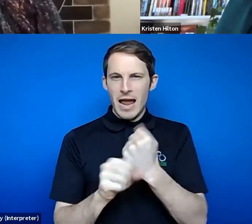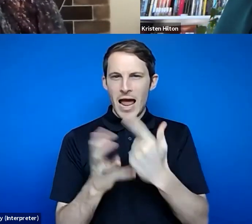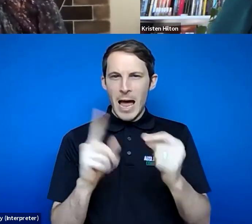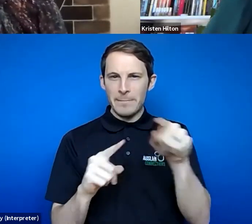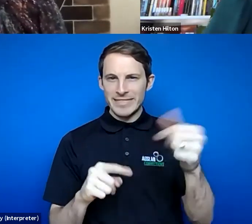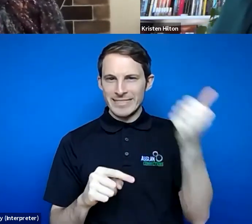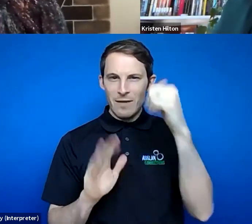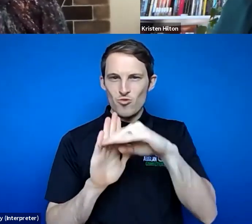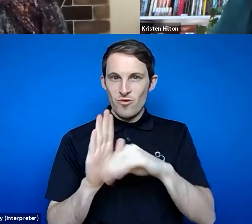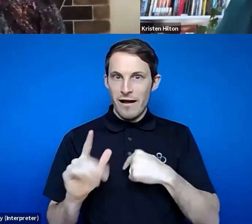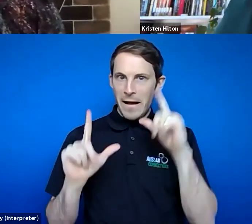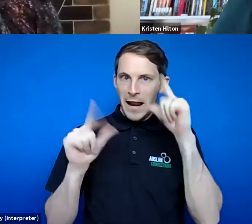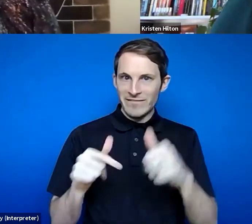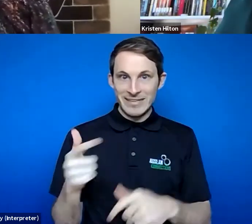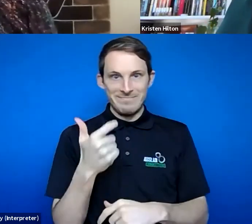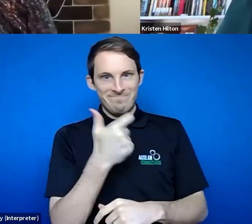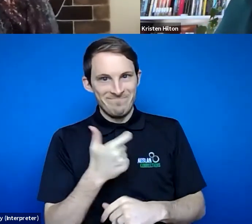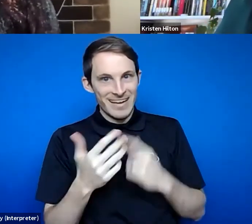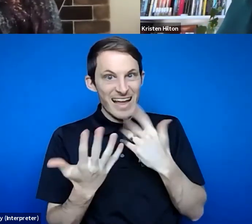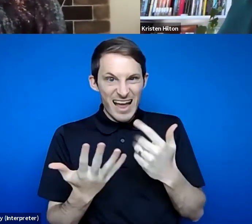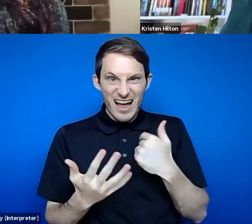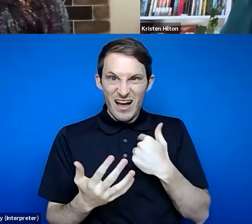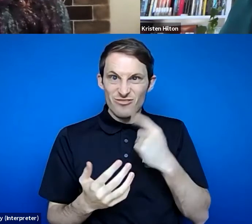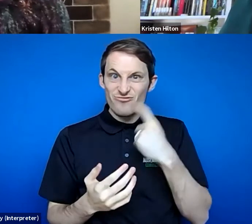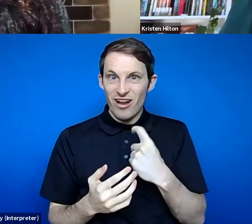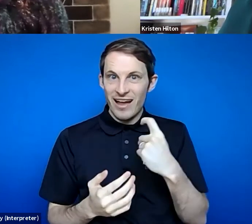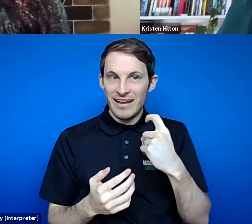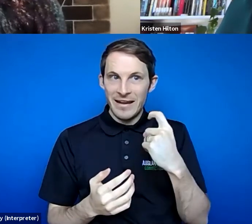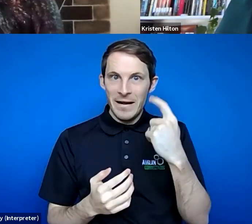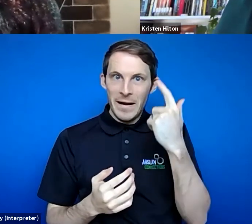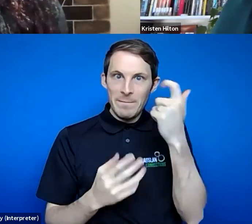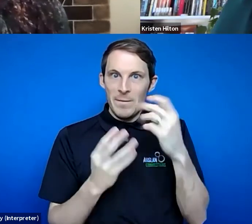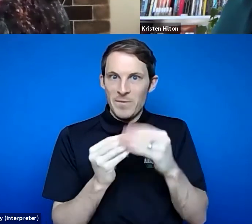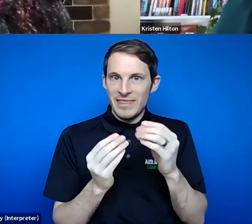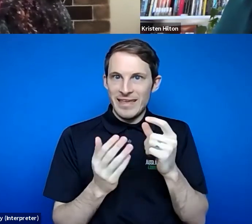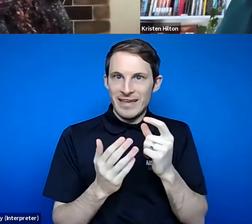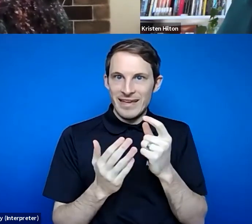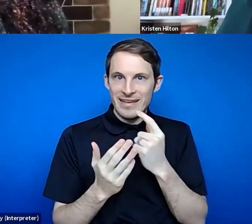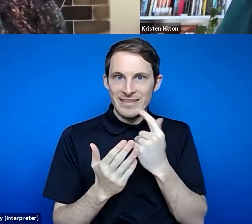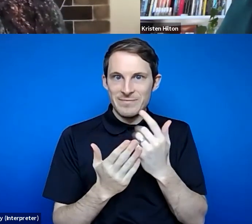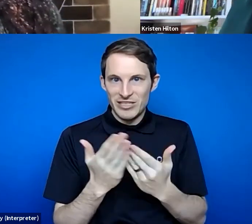I was trying to come up with an explanation, but I was flat footed on it.